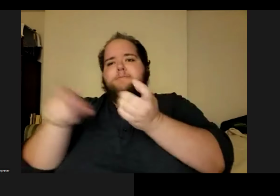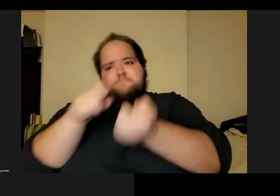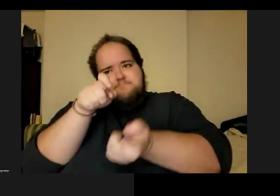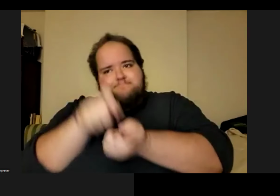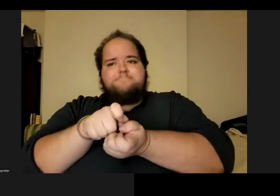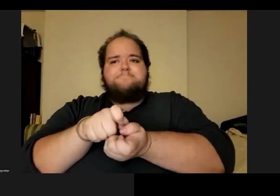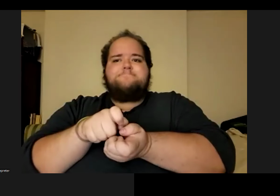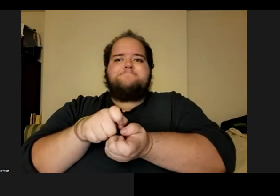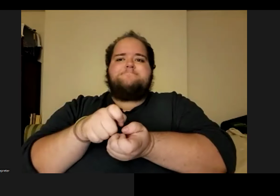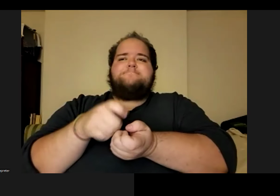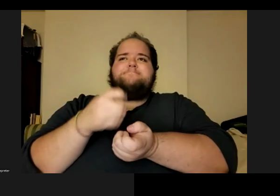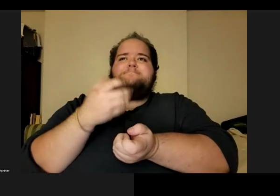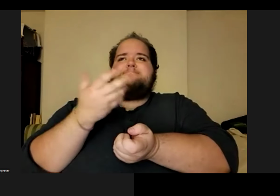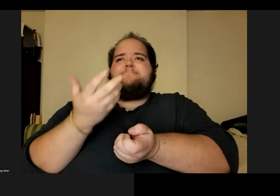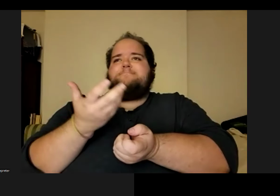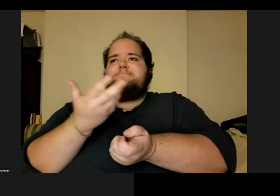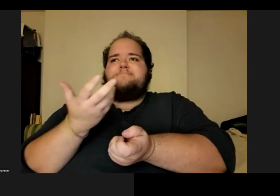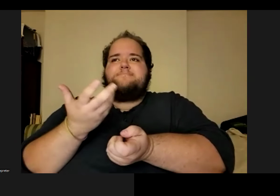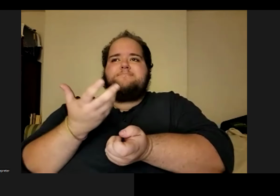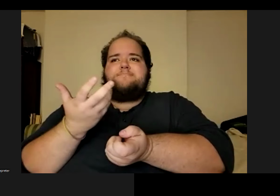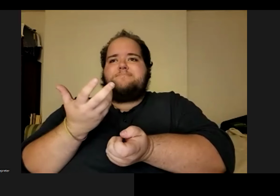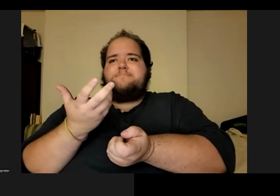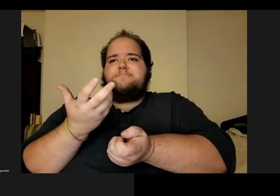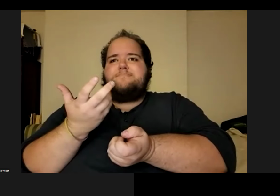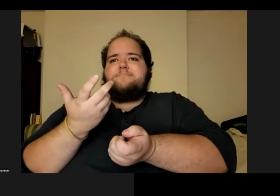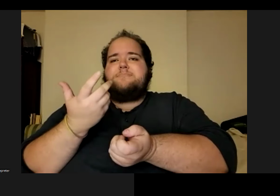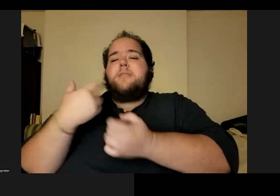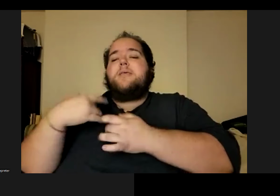So because you typically don't send out